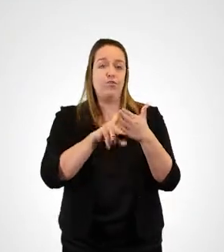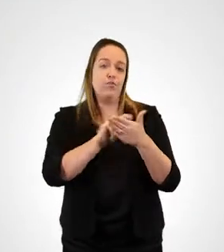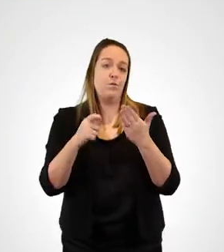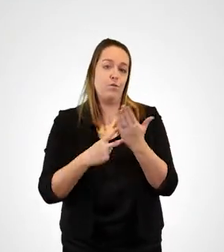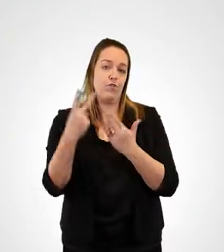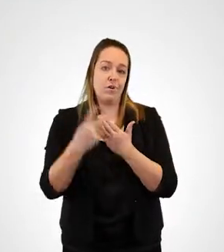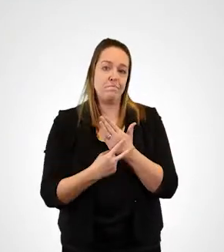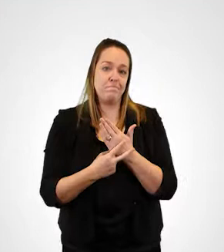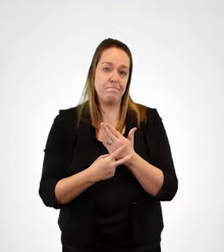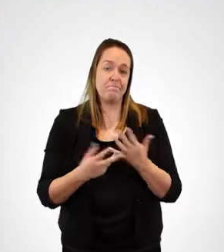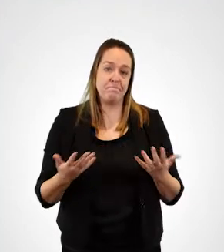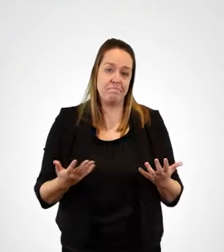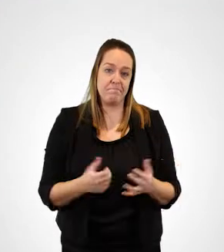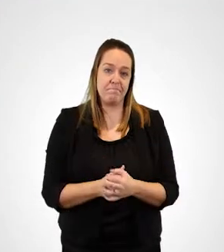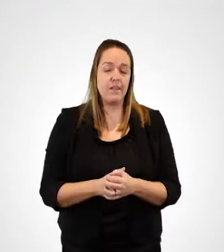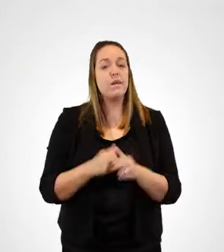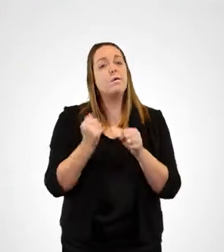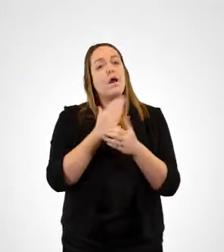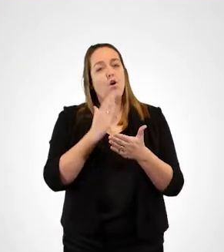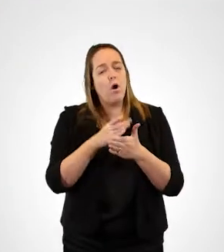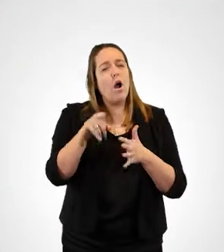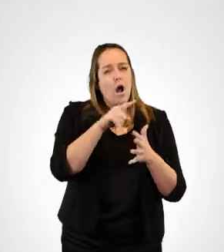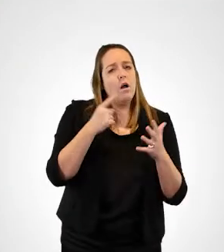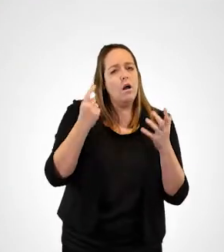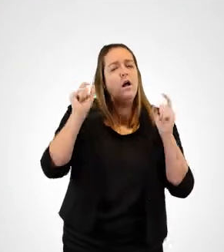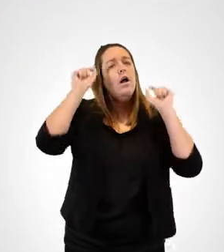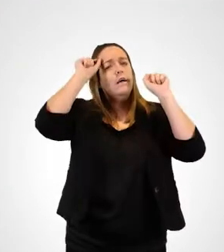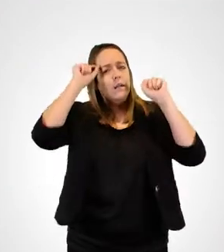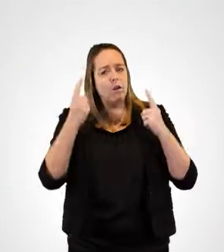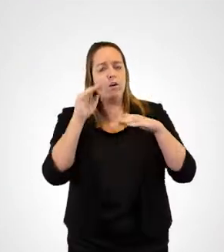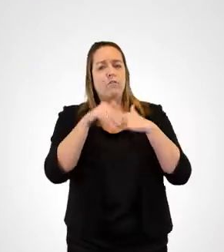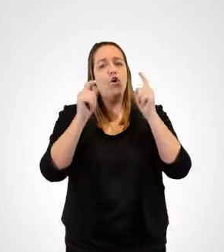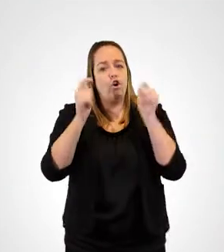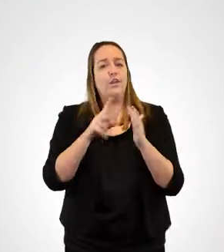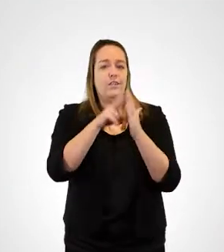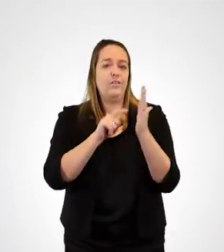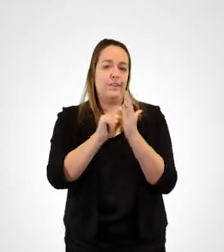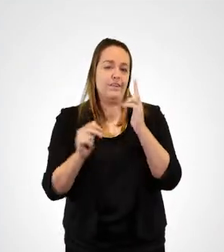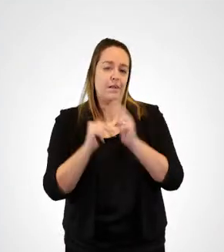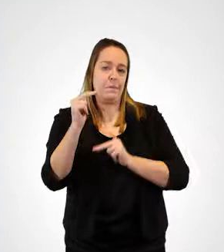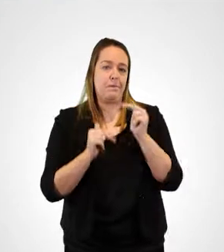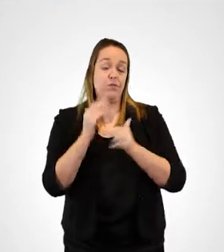and getting that understanding behind notions of early literacy development we would argue is really important.